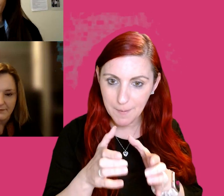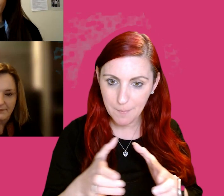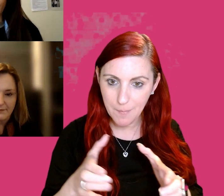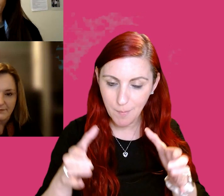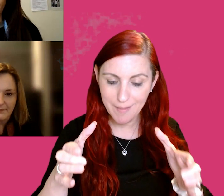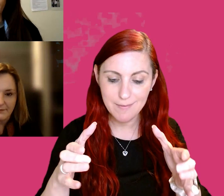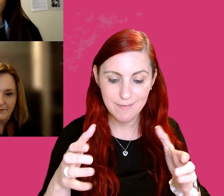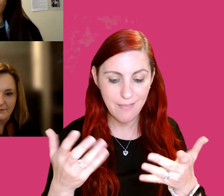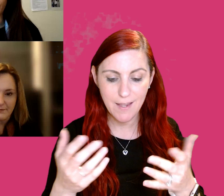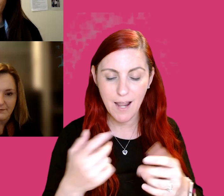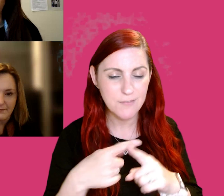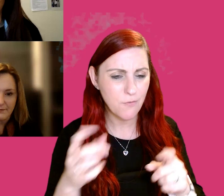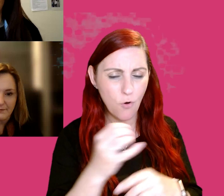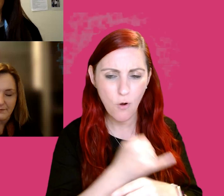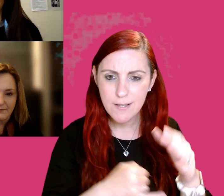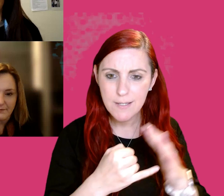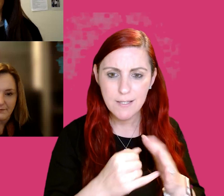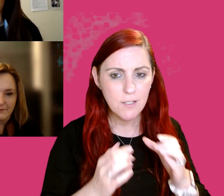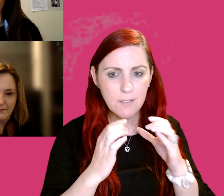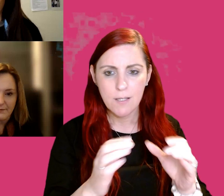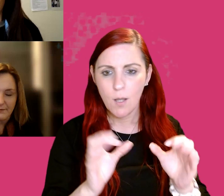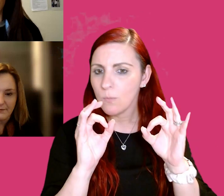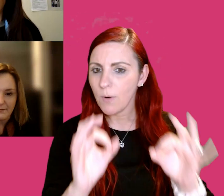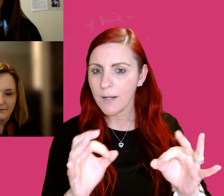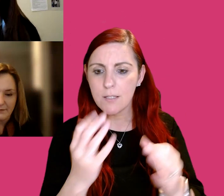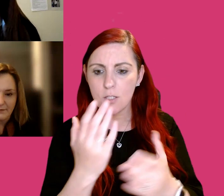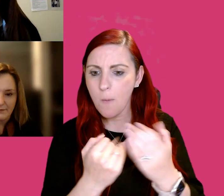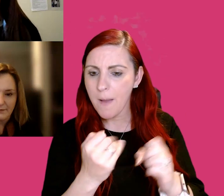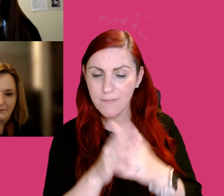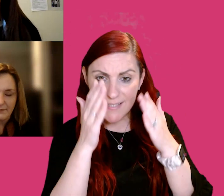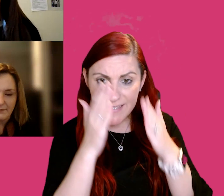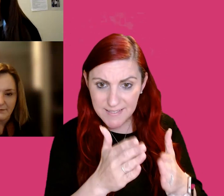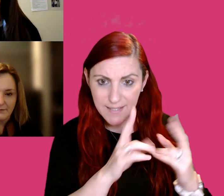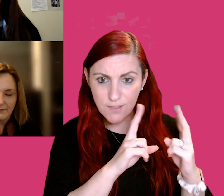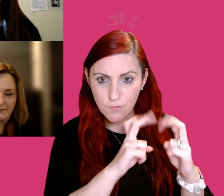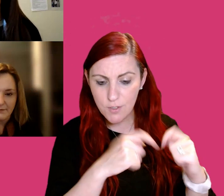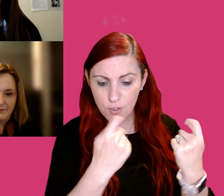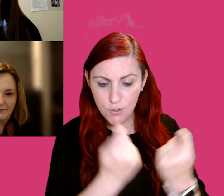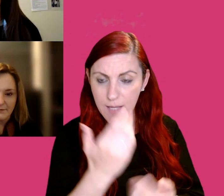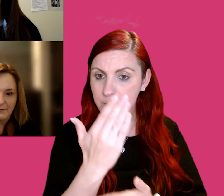fantastic in terms of you know some have dedicated research teams um and others are smaller and they